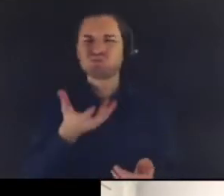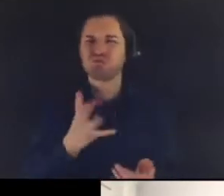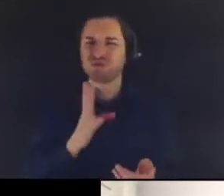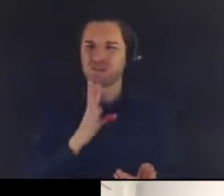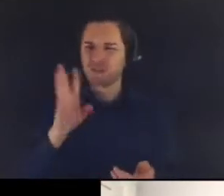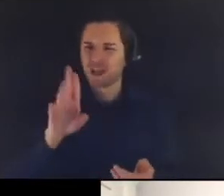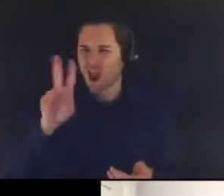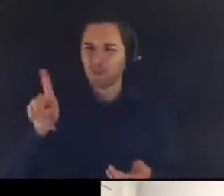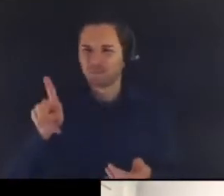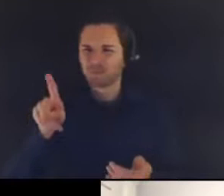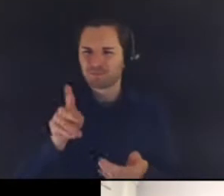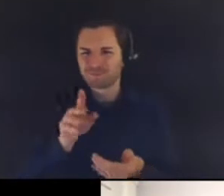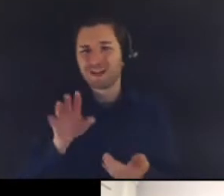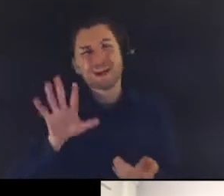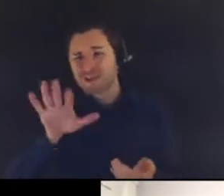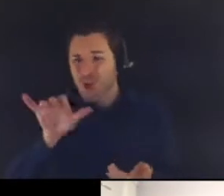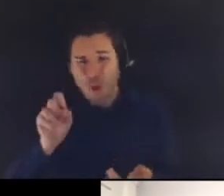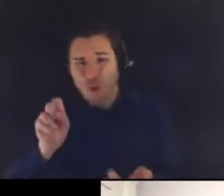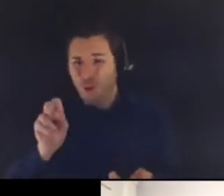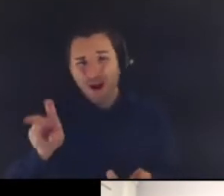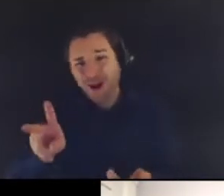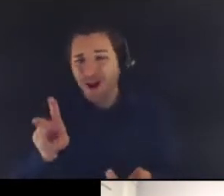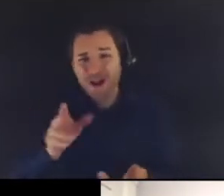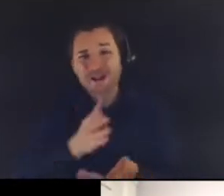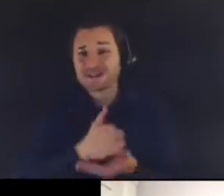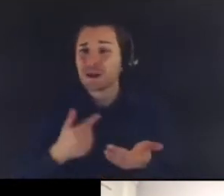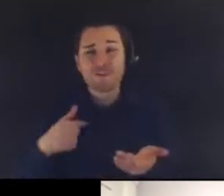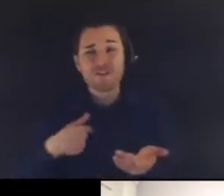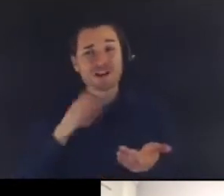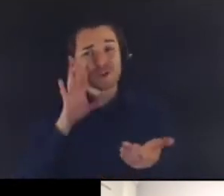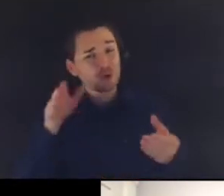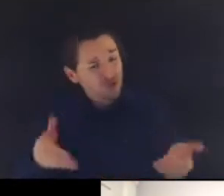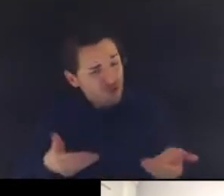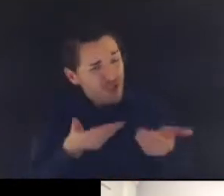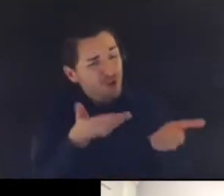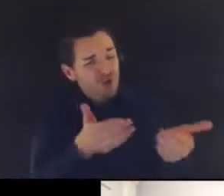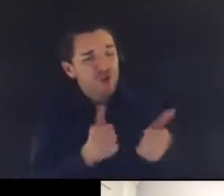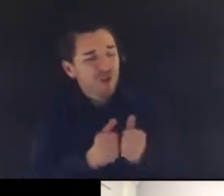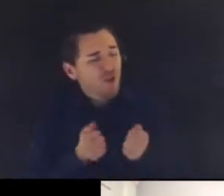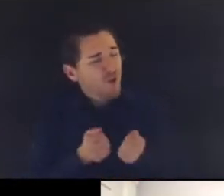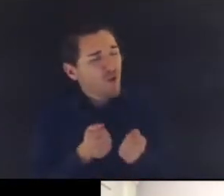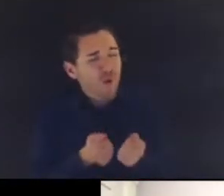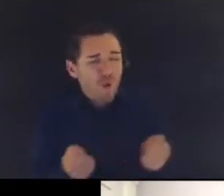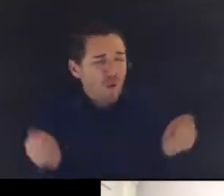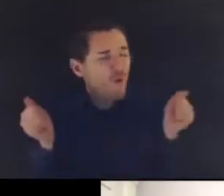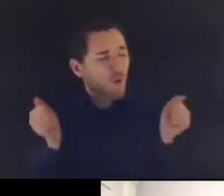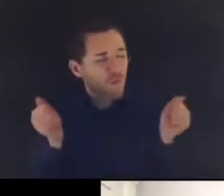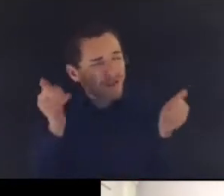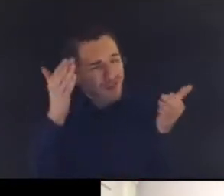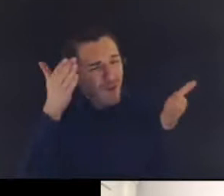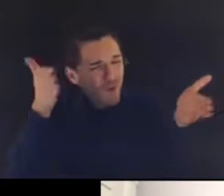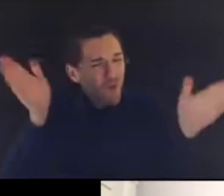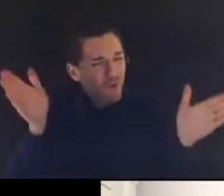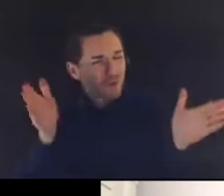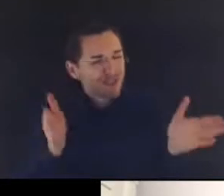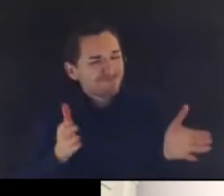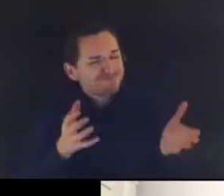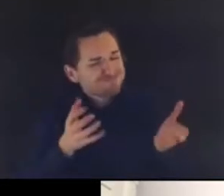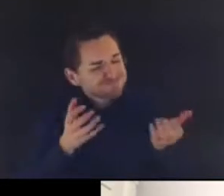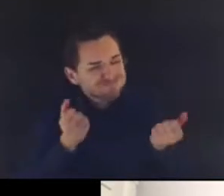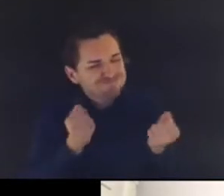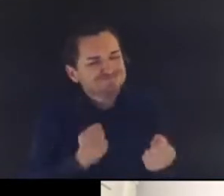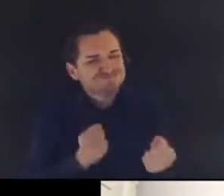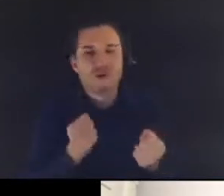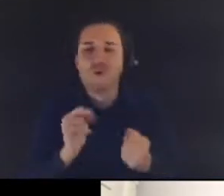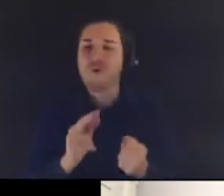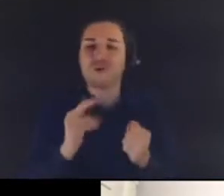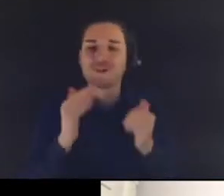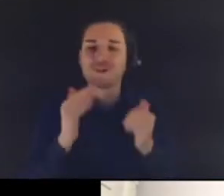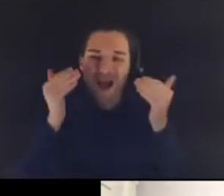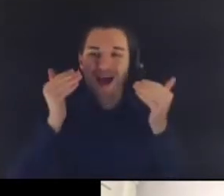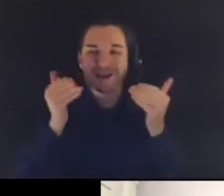us are out there will just greet you with open arms or smiles or whatever things that